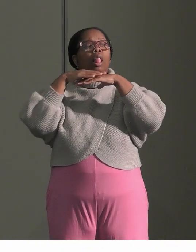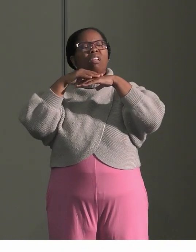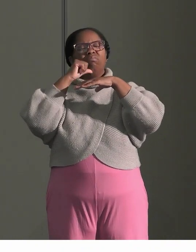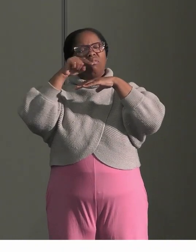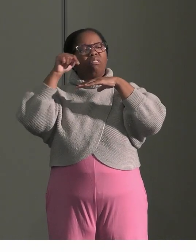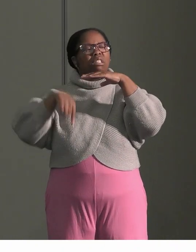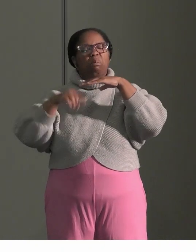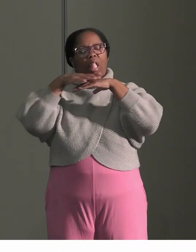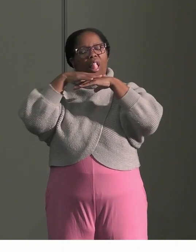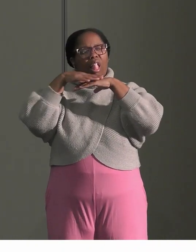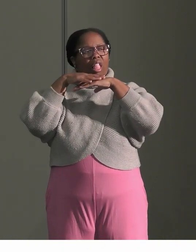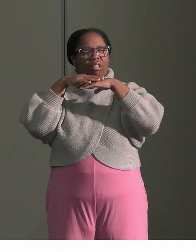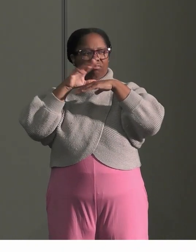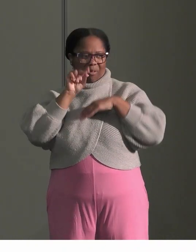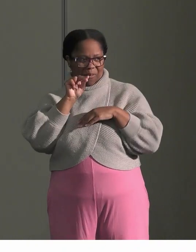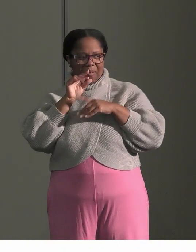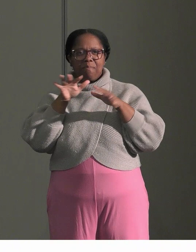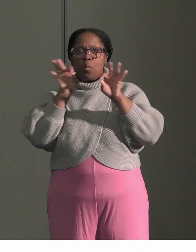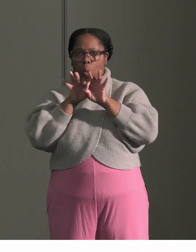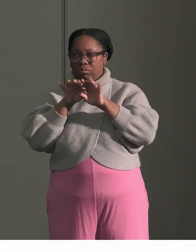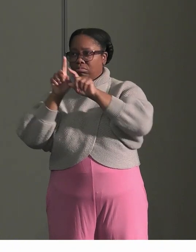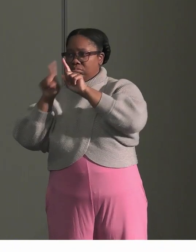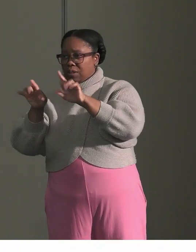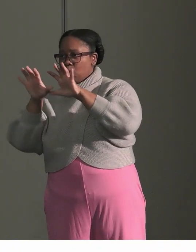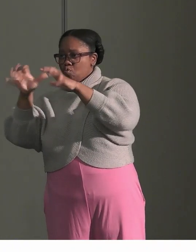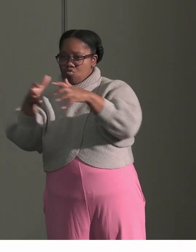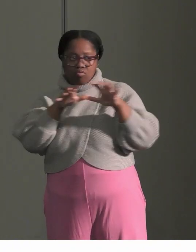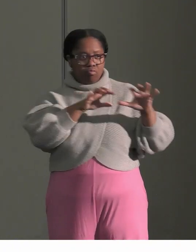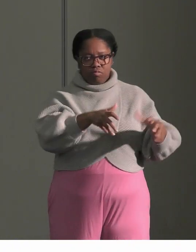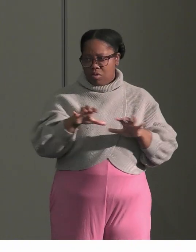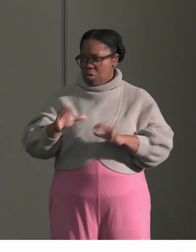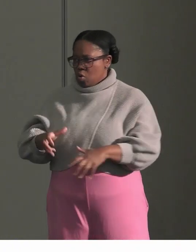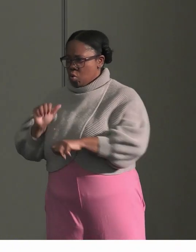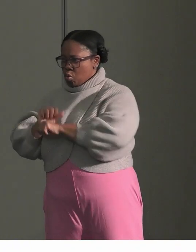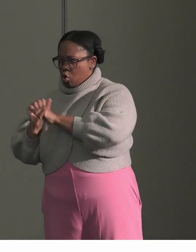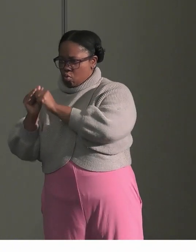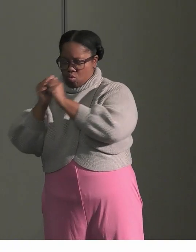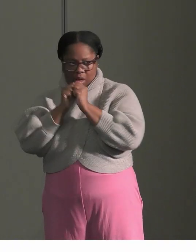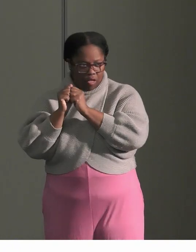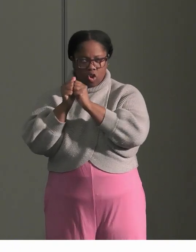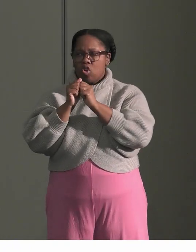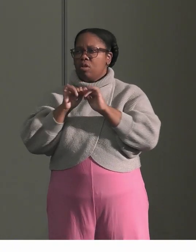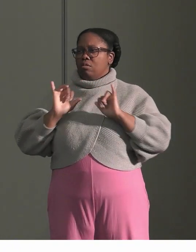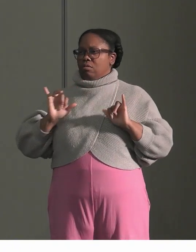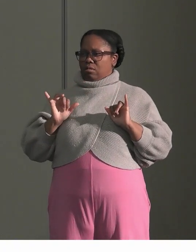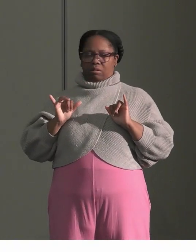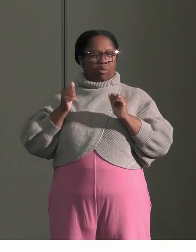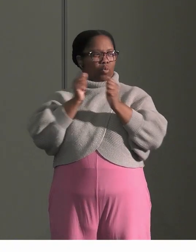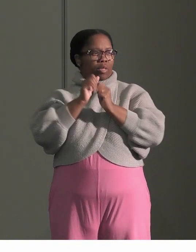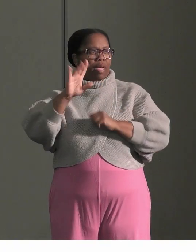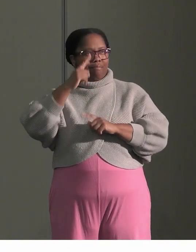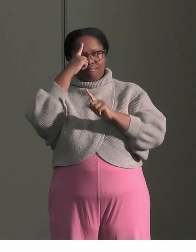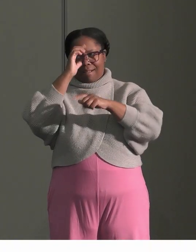triangle ate your different groupings getting the mindset of perspective of a screen reader